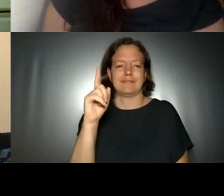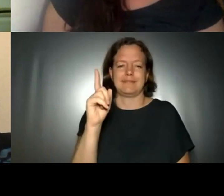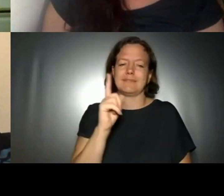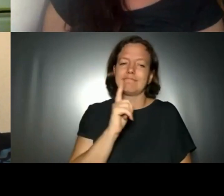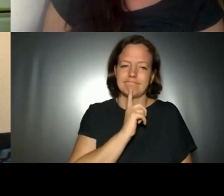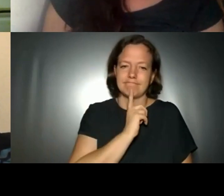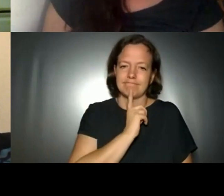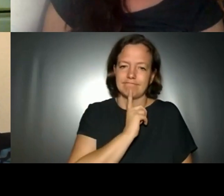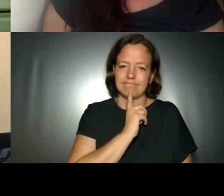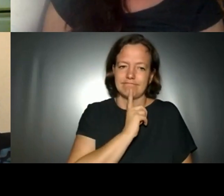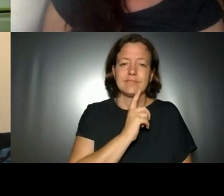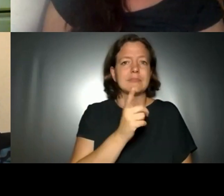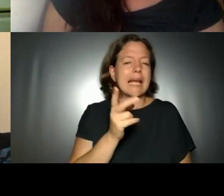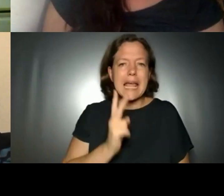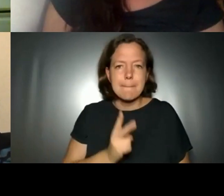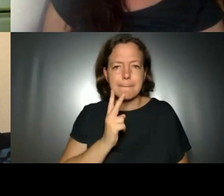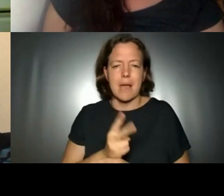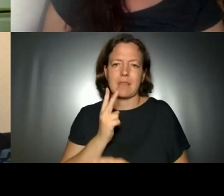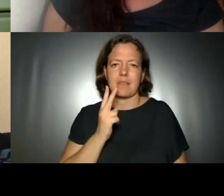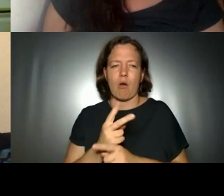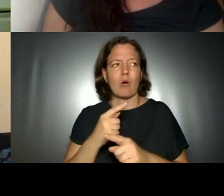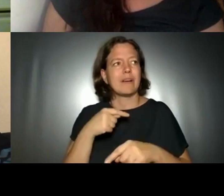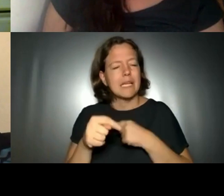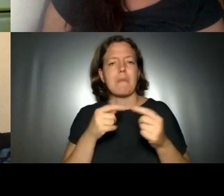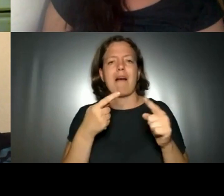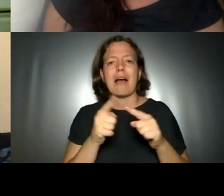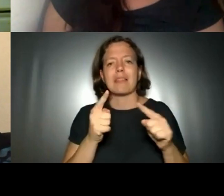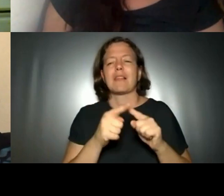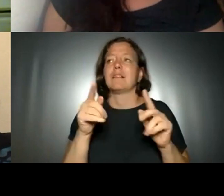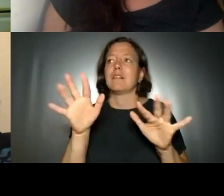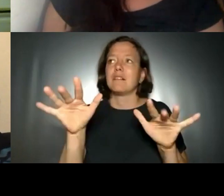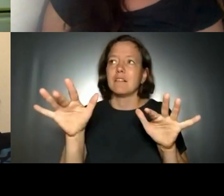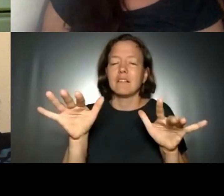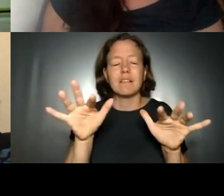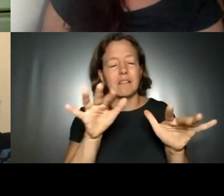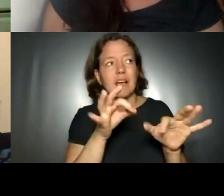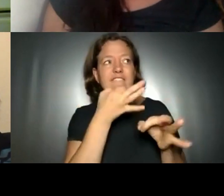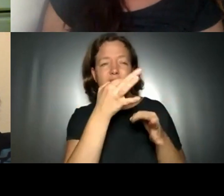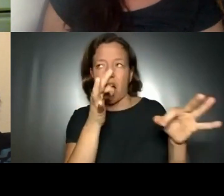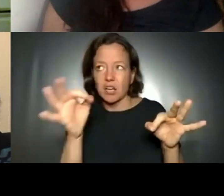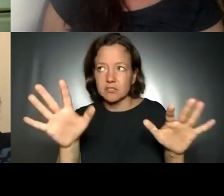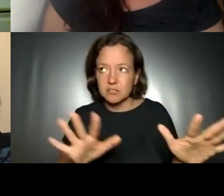We are still doing that all the time, checking in with each other when we are approached about a new project.